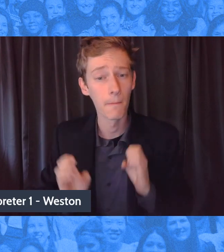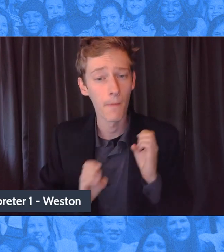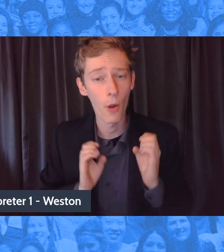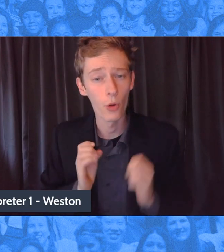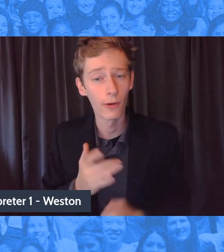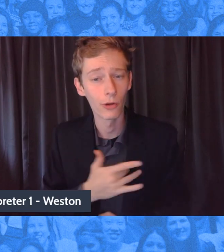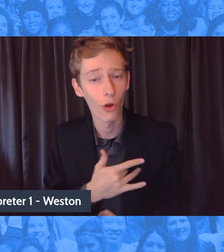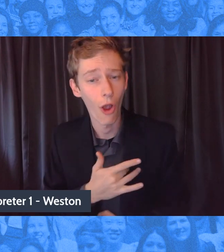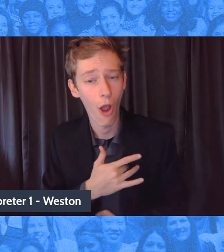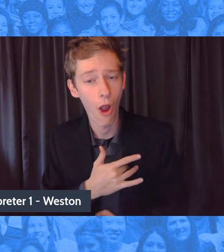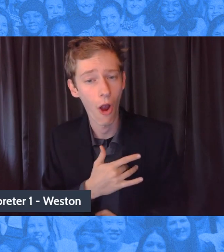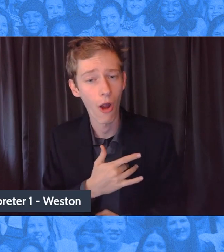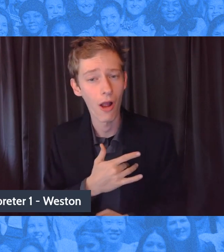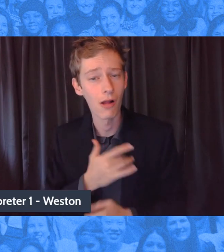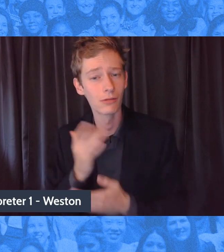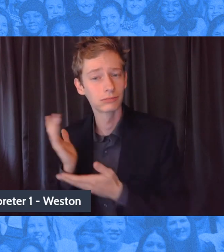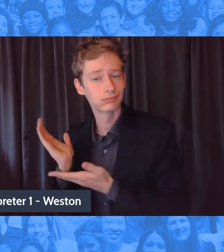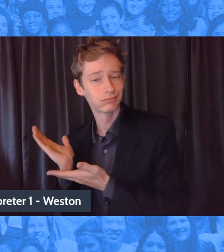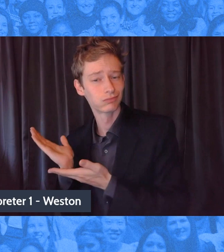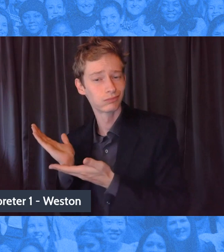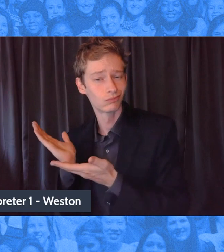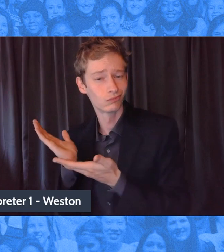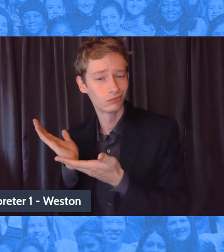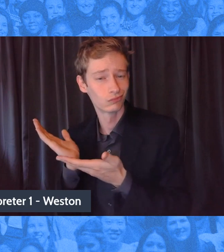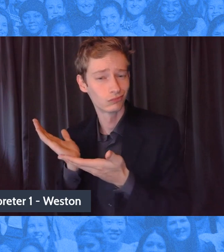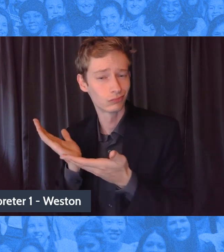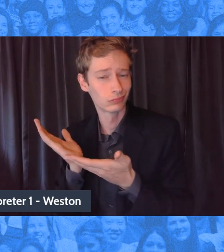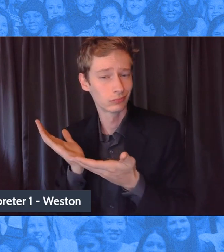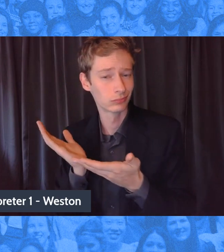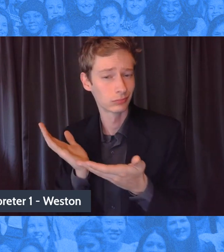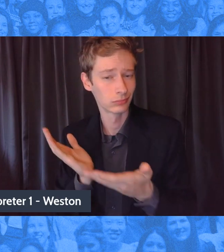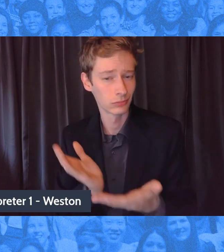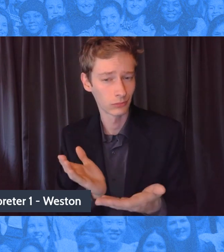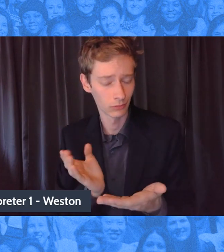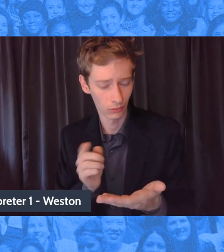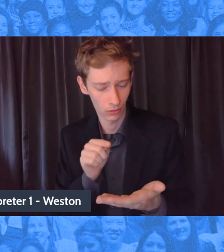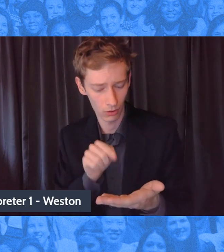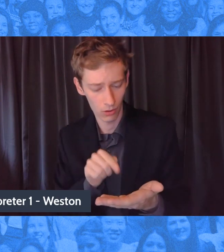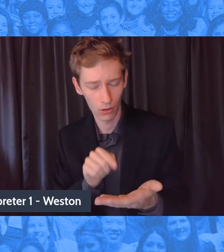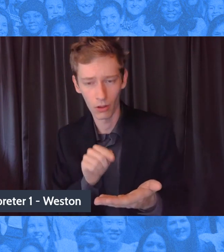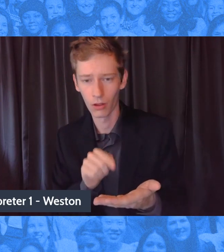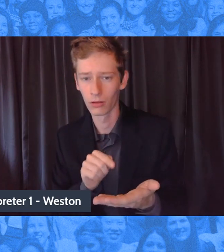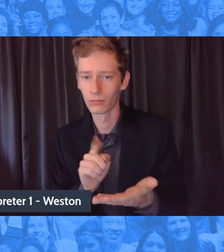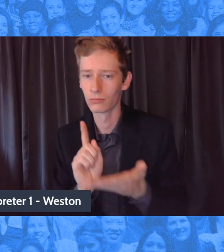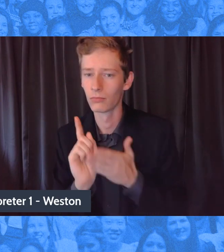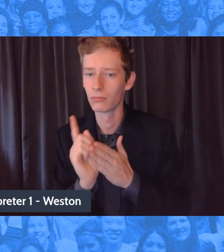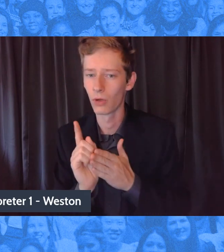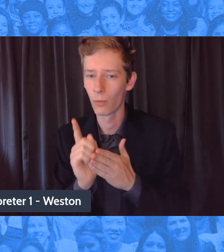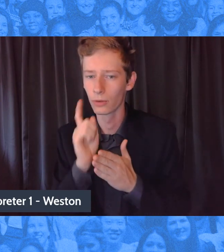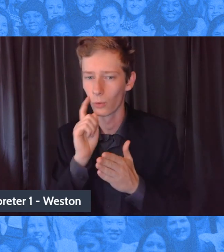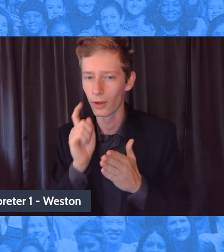whatever you're carrying with you, take a moment to acknowledge what it is,